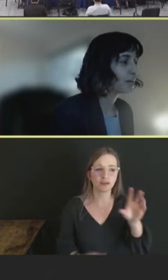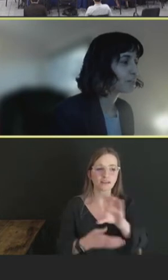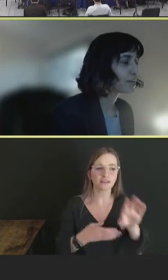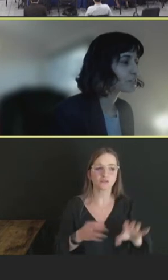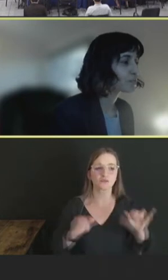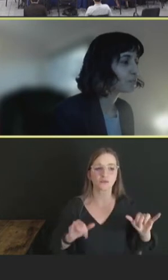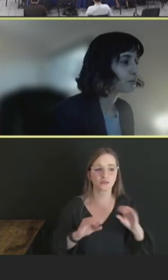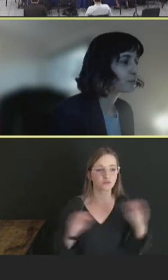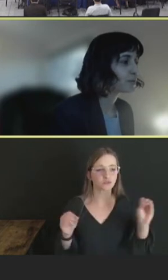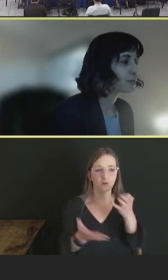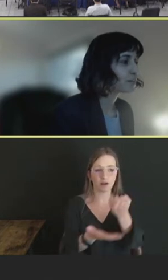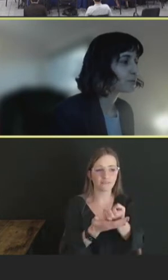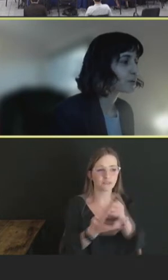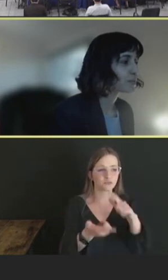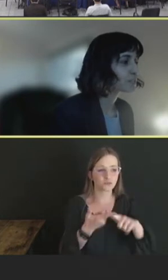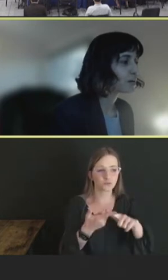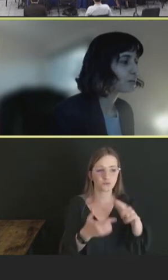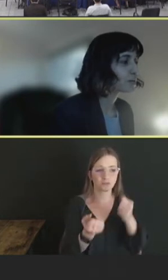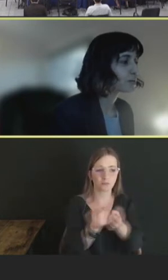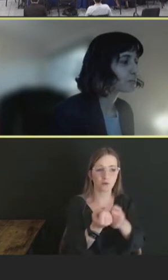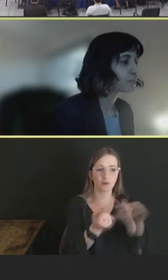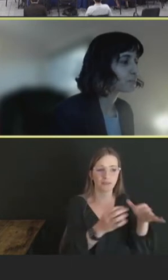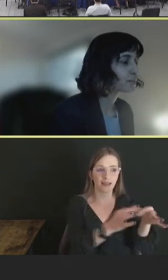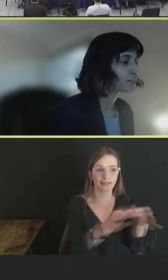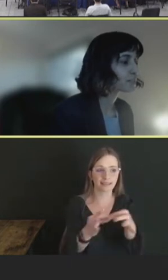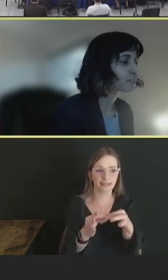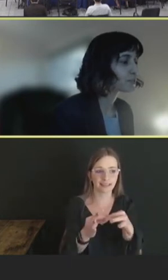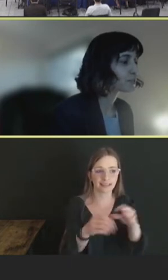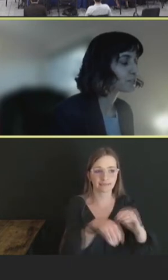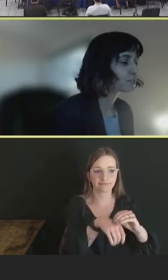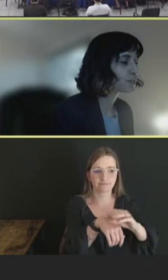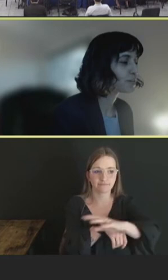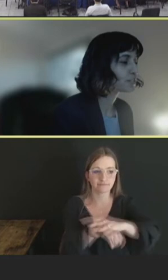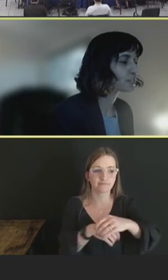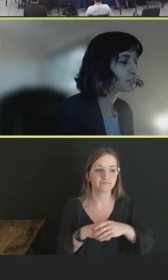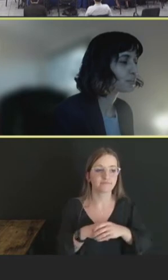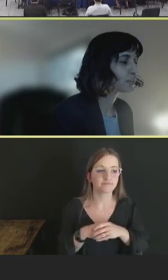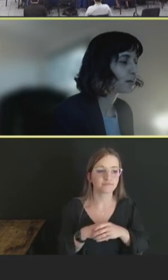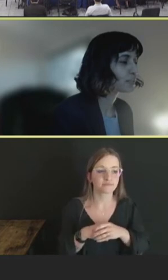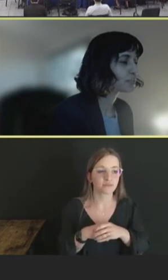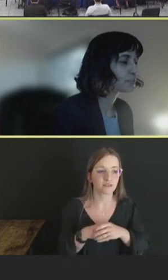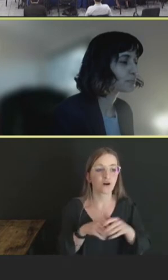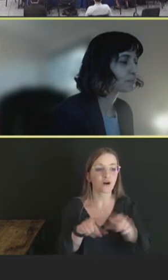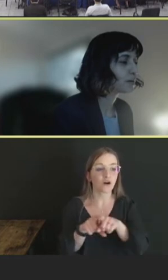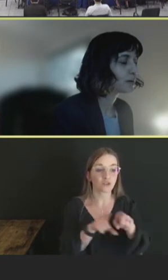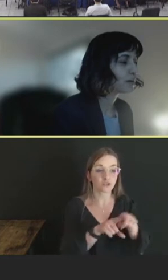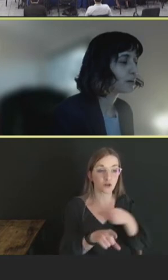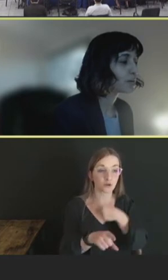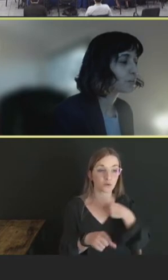They also reviewed thiomersal-neurodevelopmental disorders associations, including autism a number